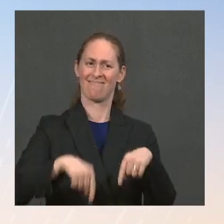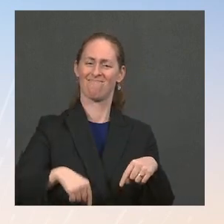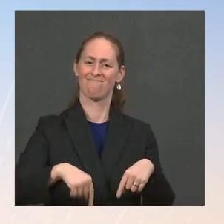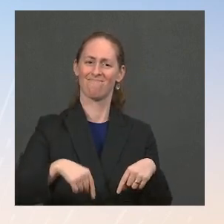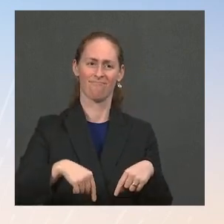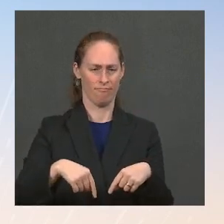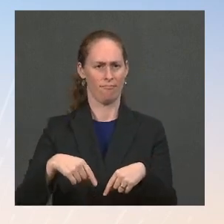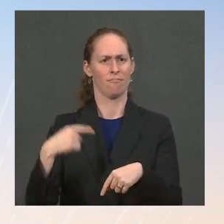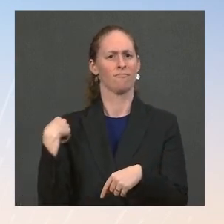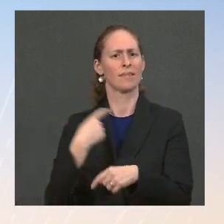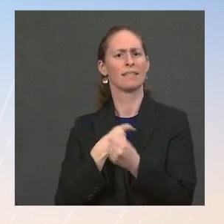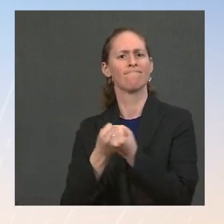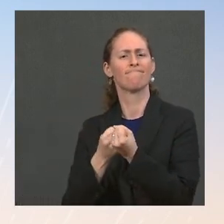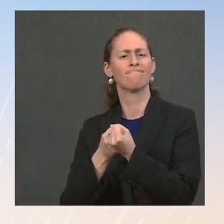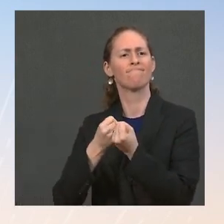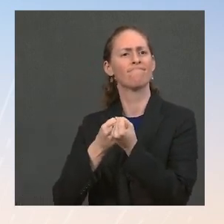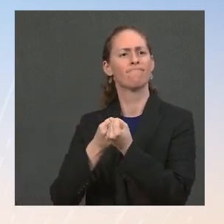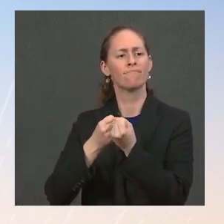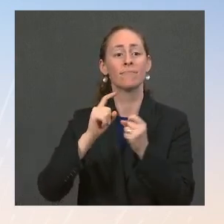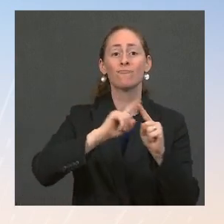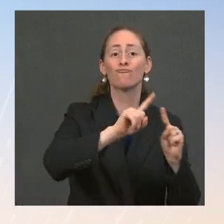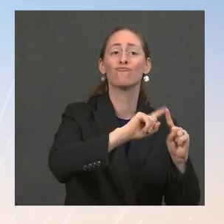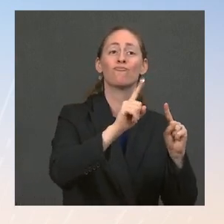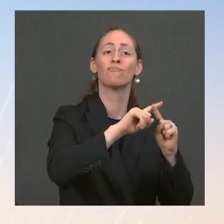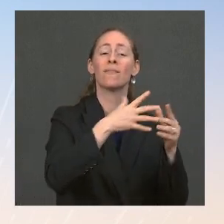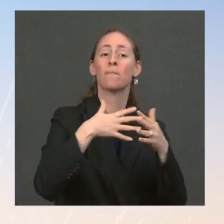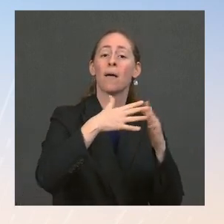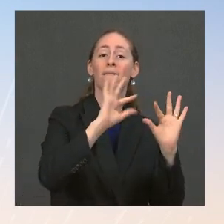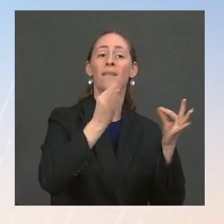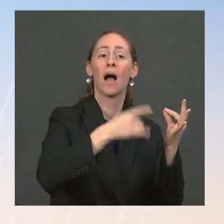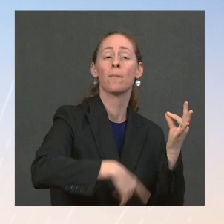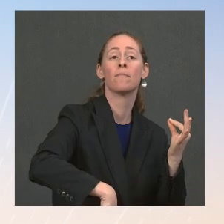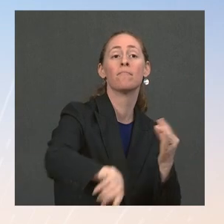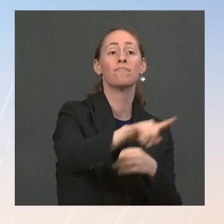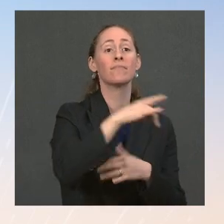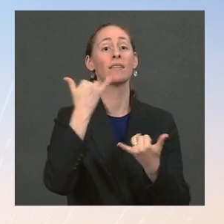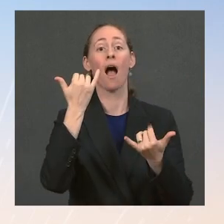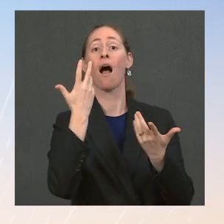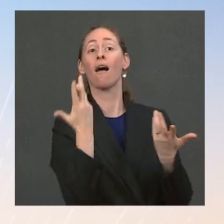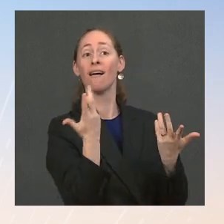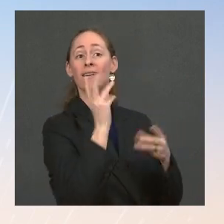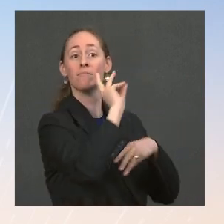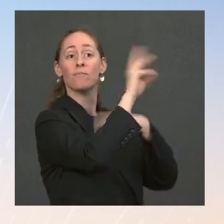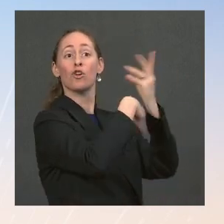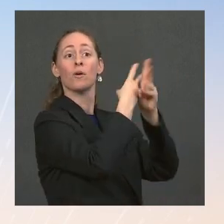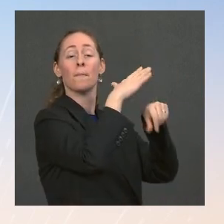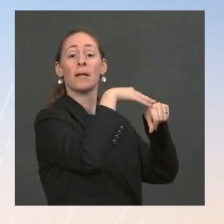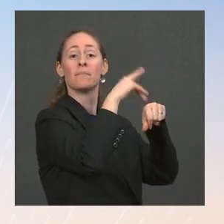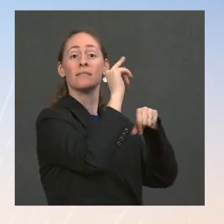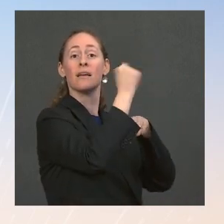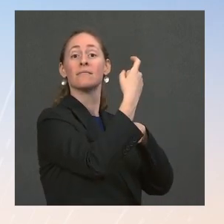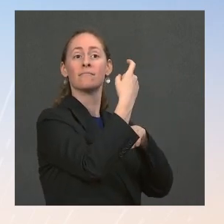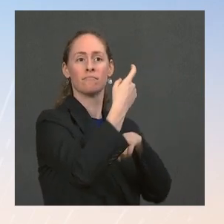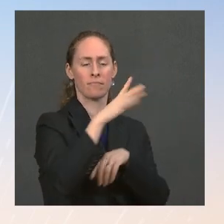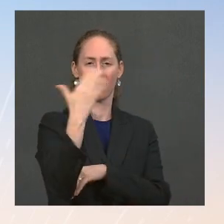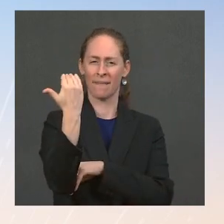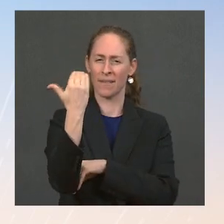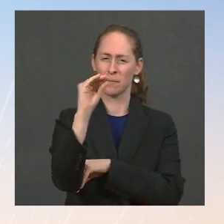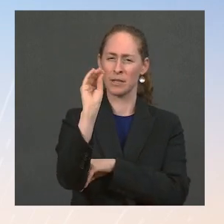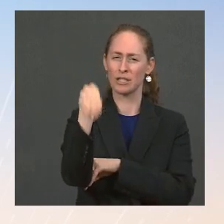A global minimum tax at 15 percent, up from 0 percent today, will finally even the playing field for American workers and taxpayers.